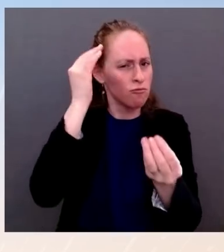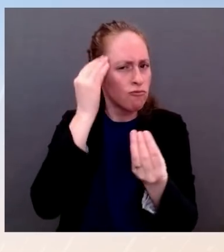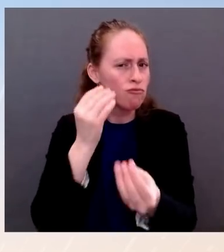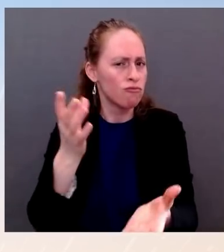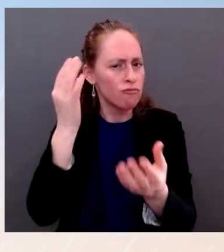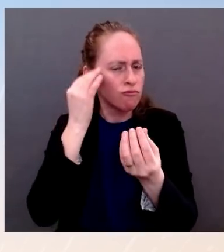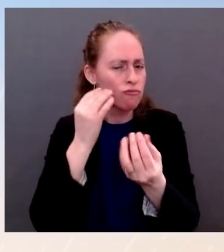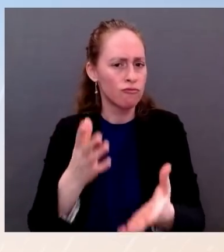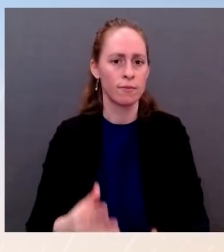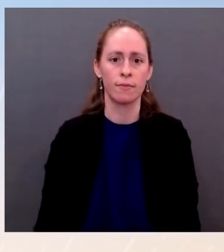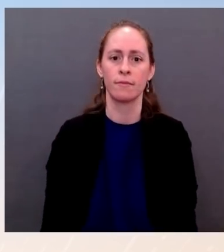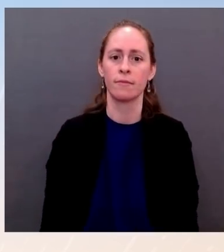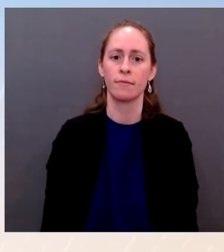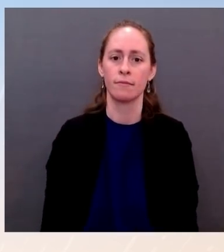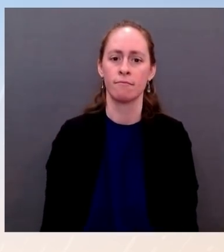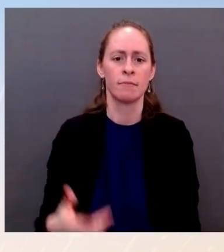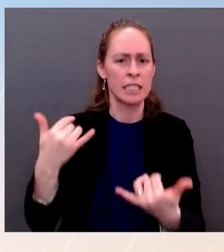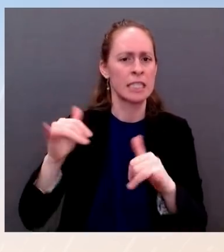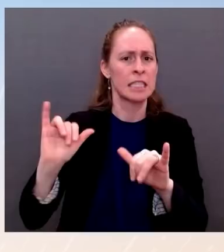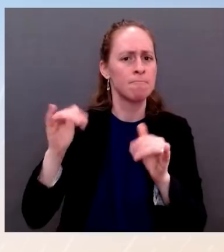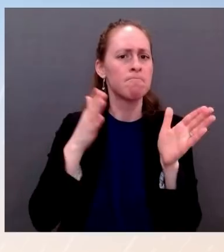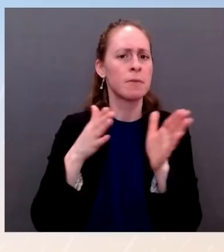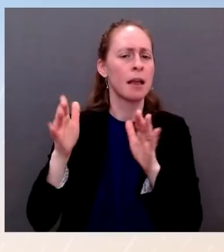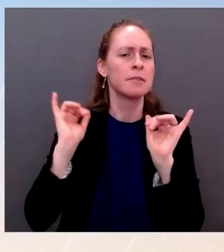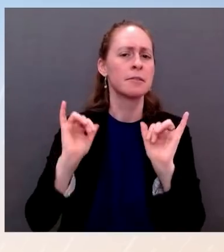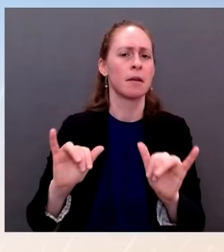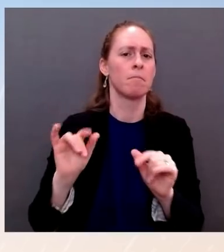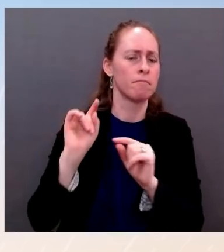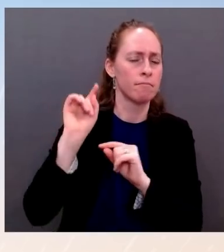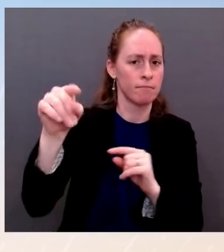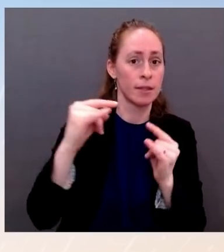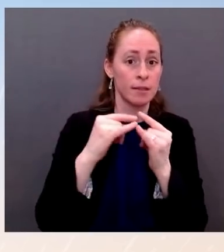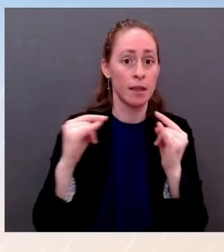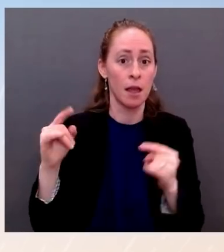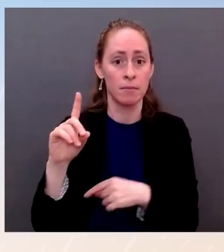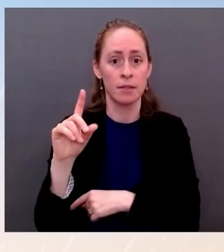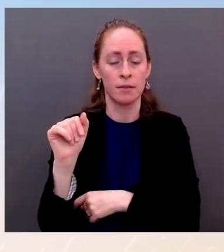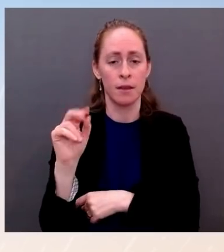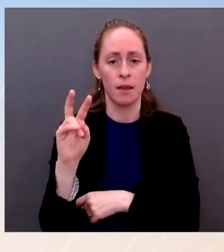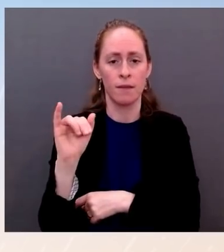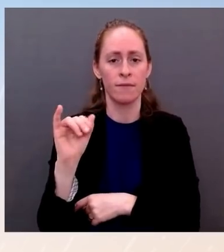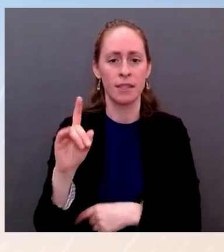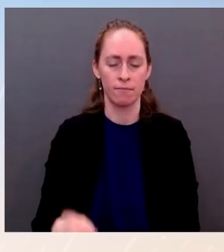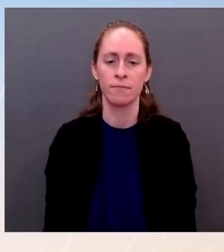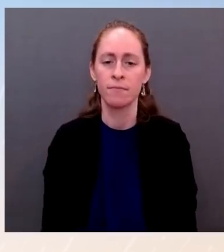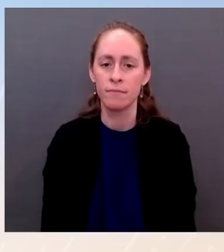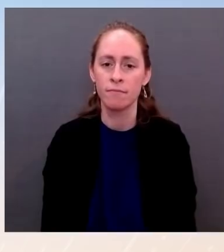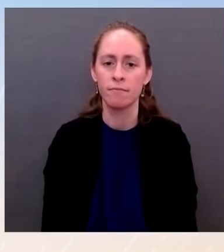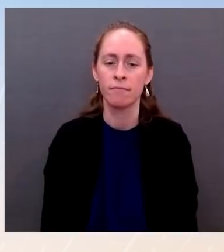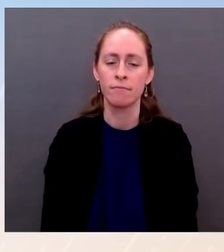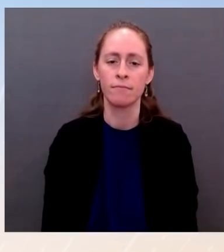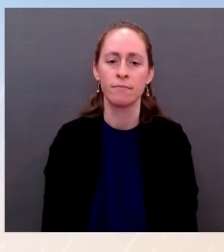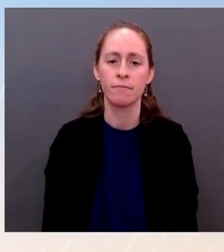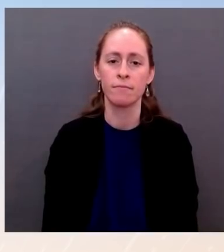that he'll be engaged closely with his teams here, as well as his foreign counterparts. The Press: And on Supreme Court. Ms. Psaki: Yeah.